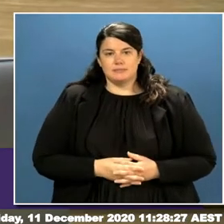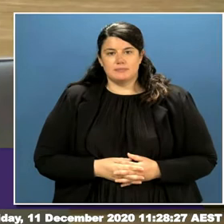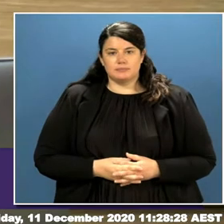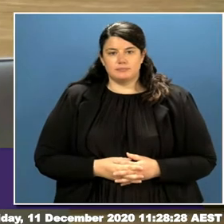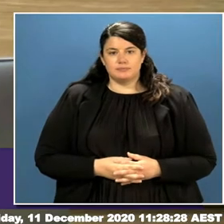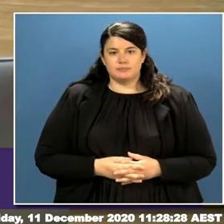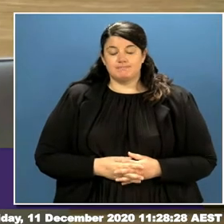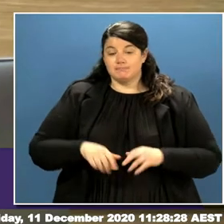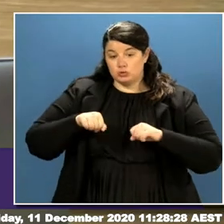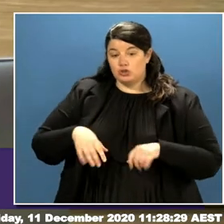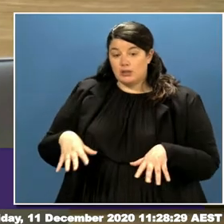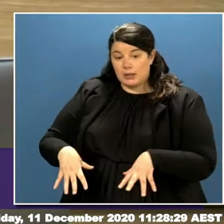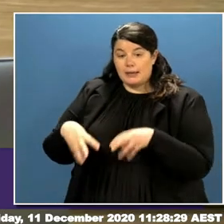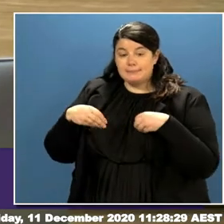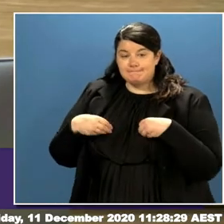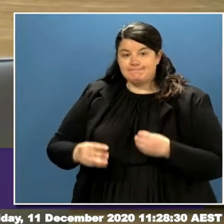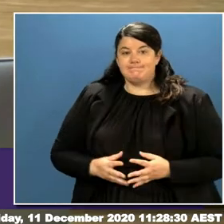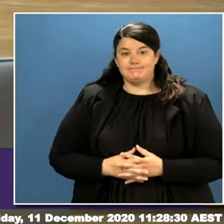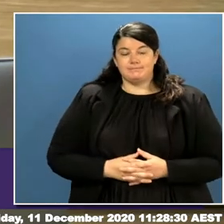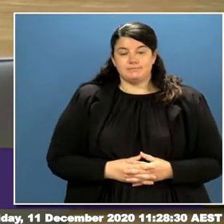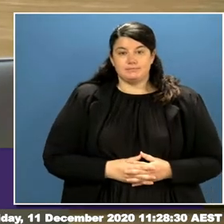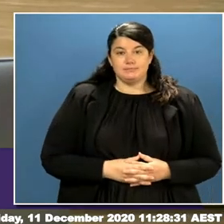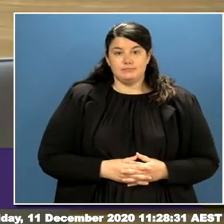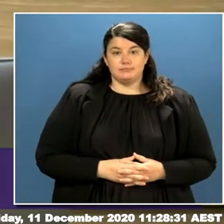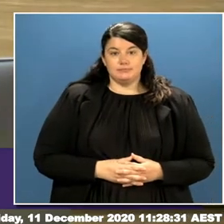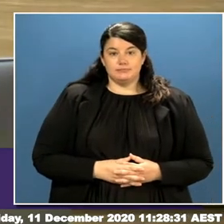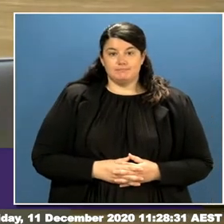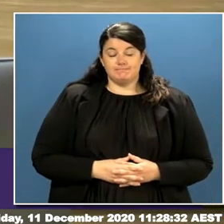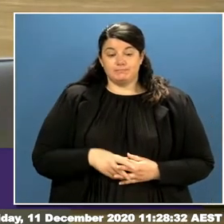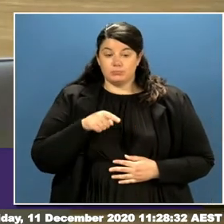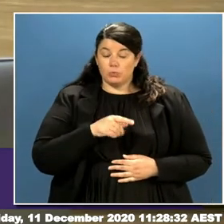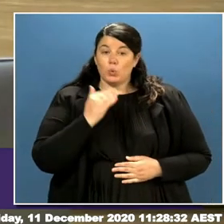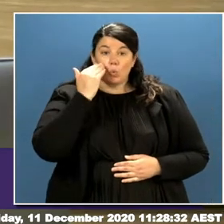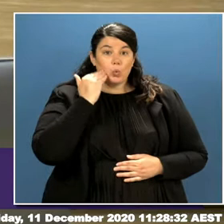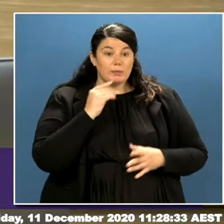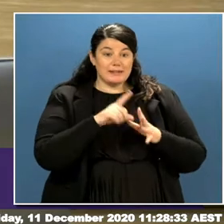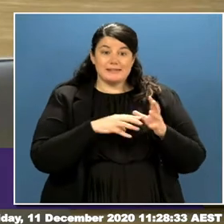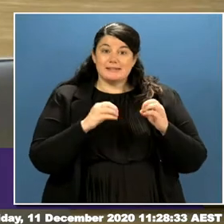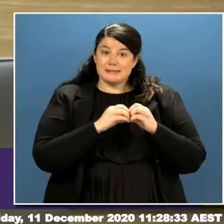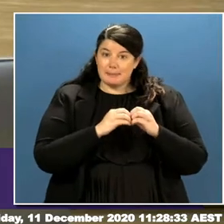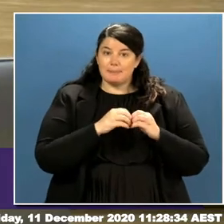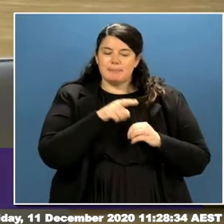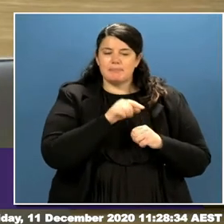Yes, that can be done. Commissioner, Deborah is Rohan Fullwood's mother.